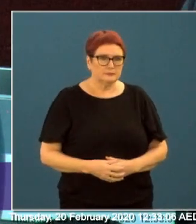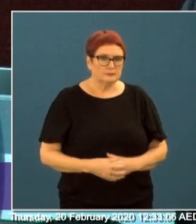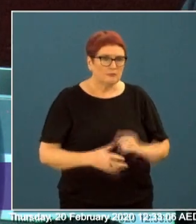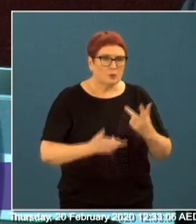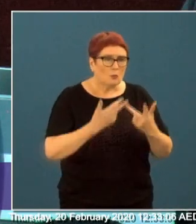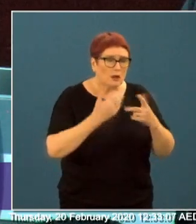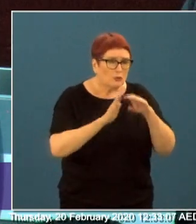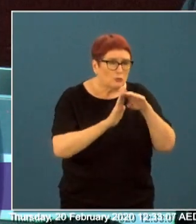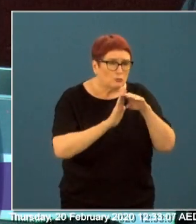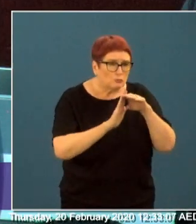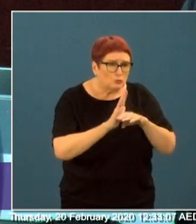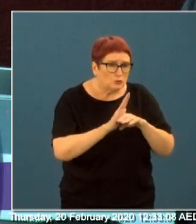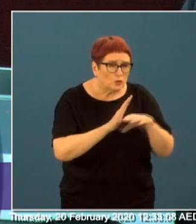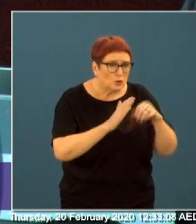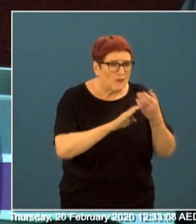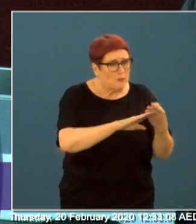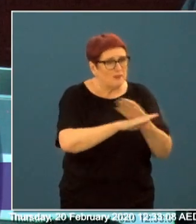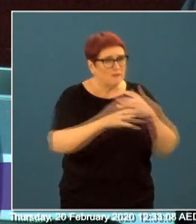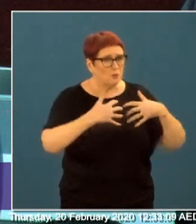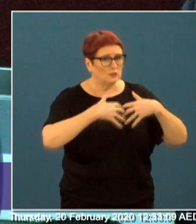prior to the Quality and Safeguards Commission?